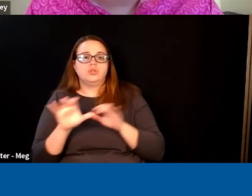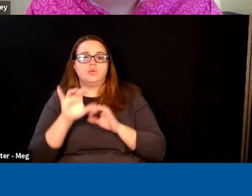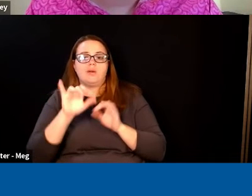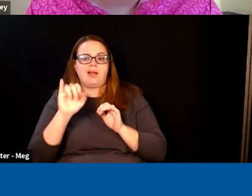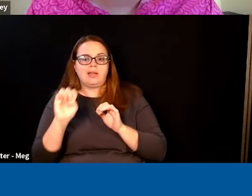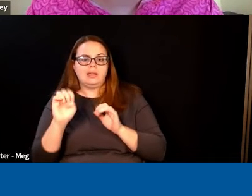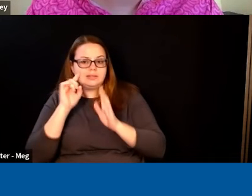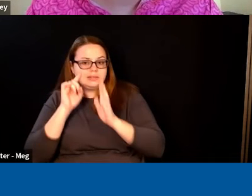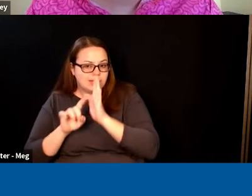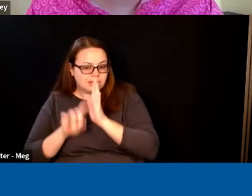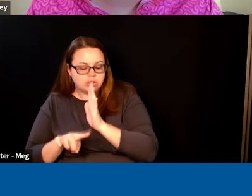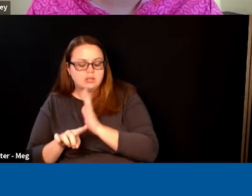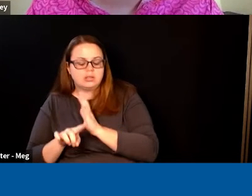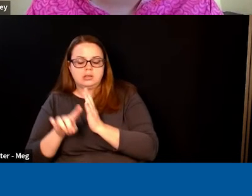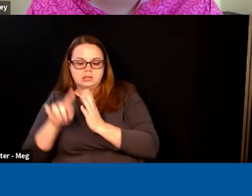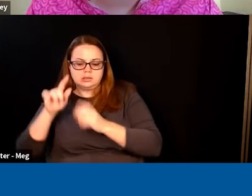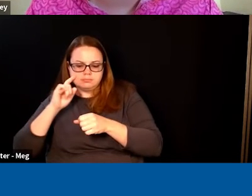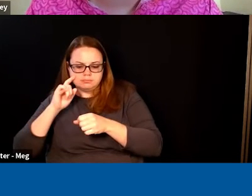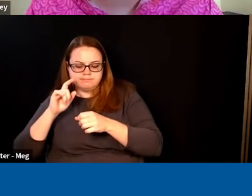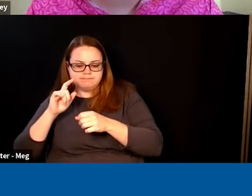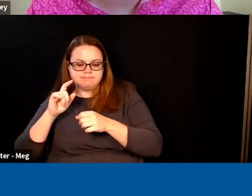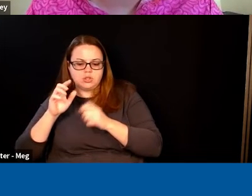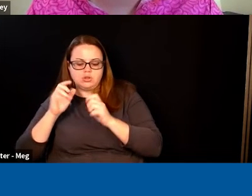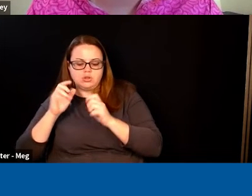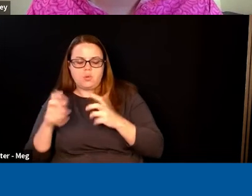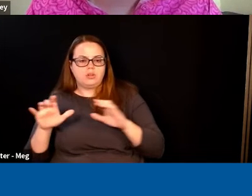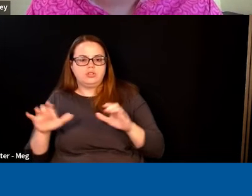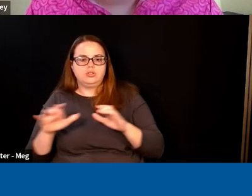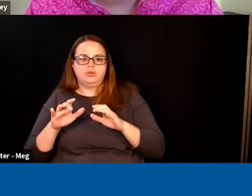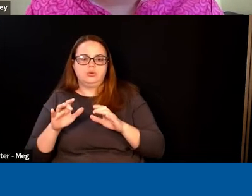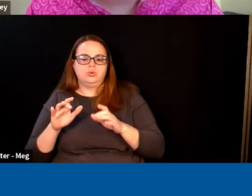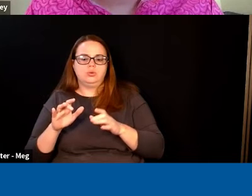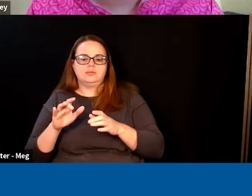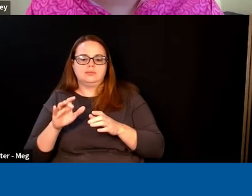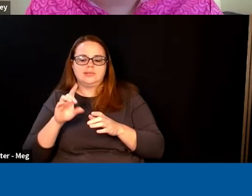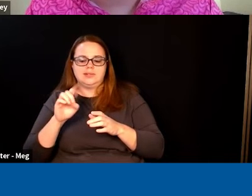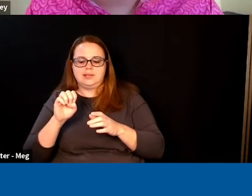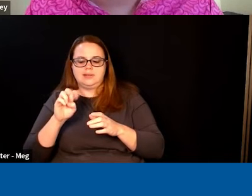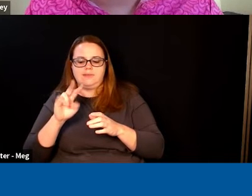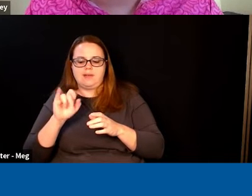Careful here, you really don't wanna do, you know, device sniffing, but you can write JavaScript queries